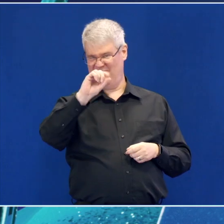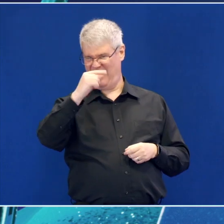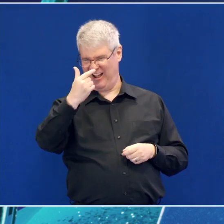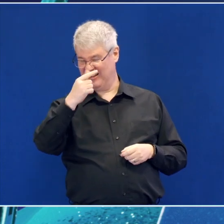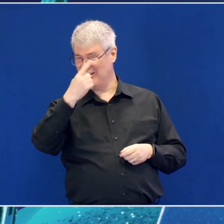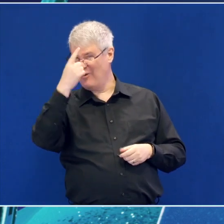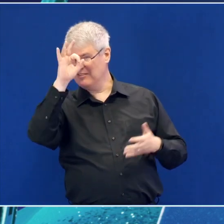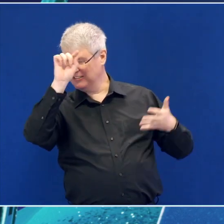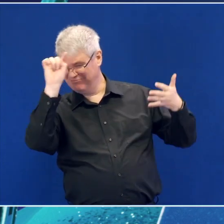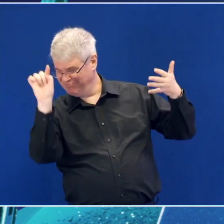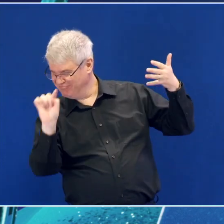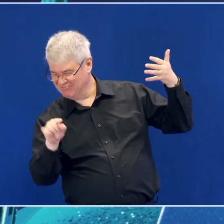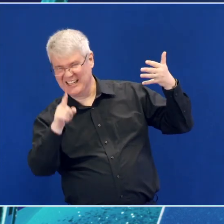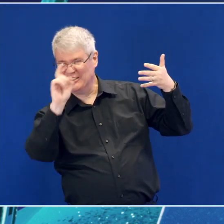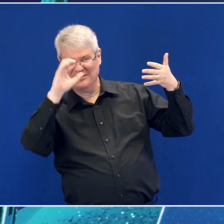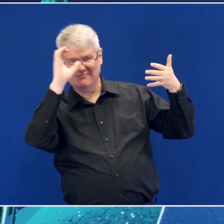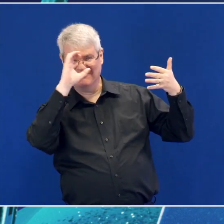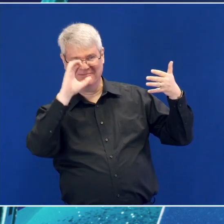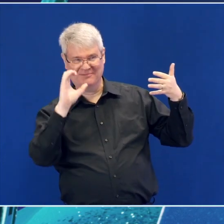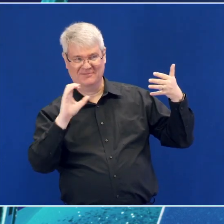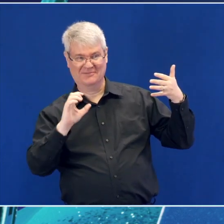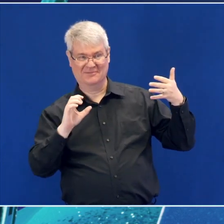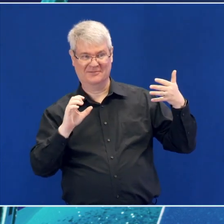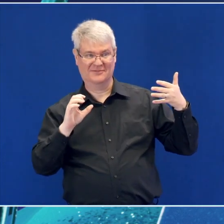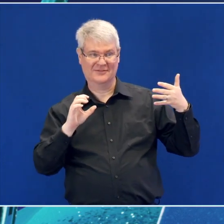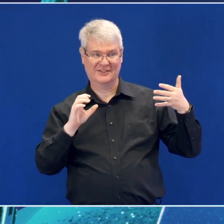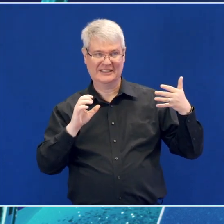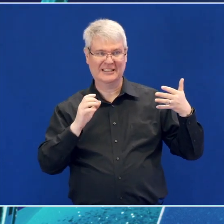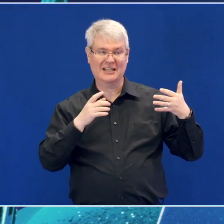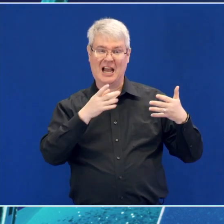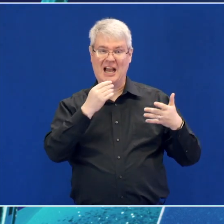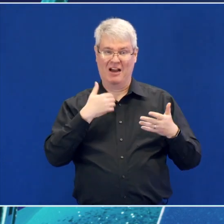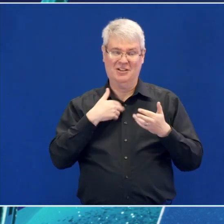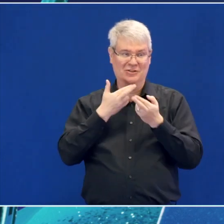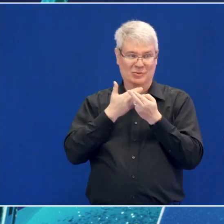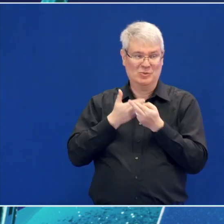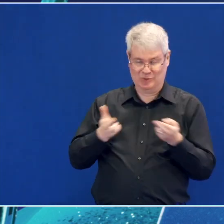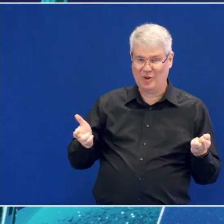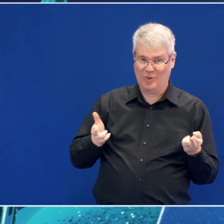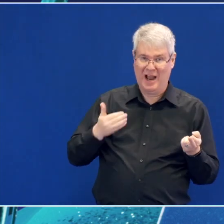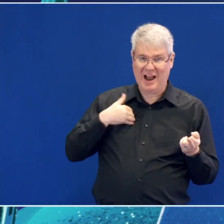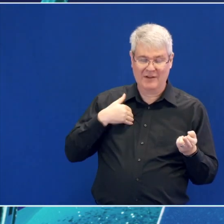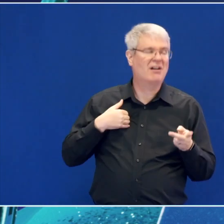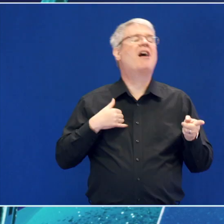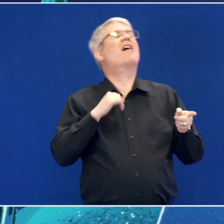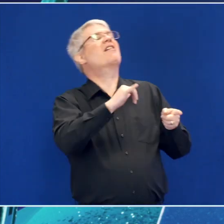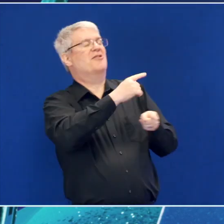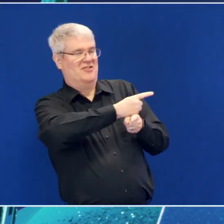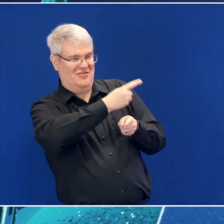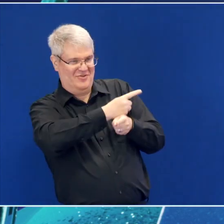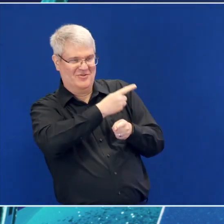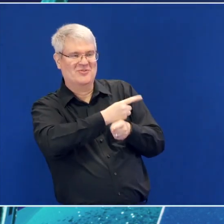"Resources" as well on the panel. Okay. Great. And it's a treasure. I reread it again this morning, and it's like, "Oh, yeah,"